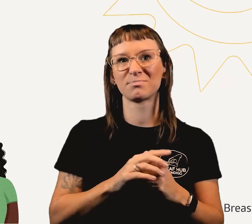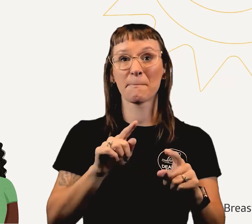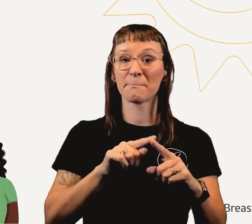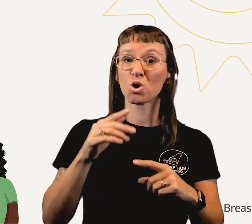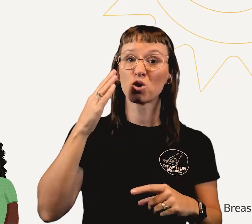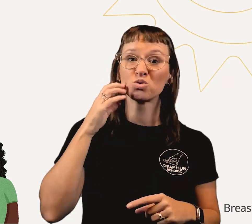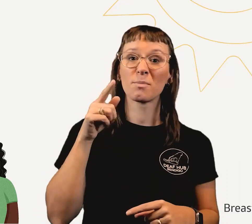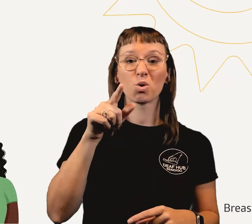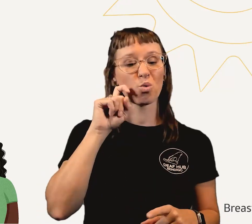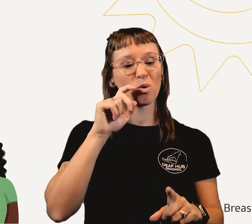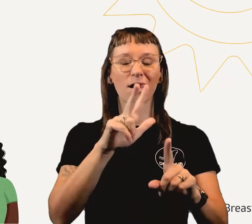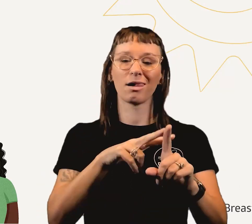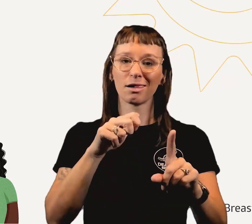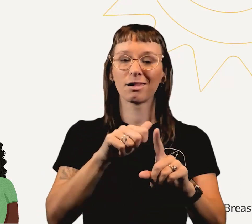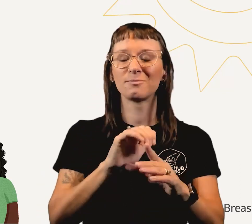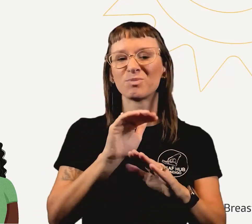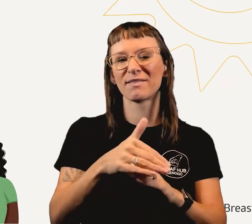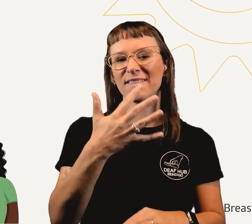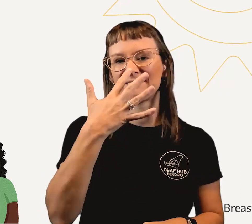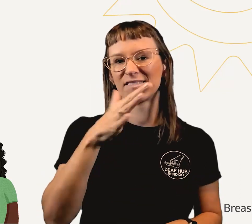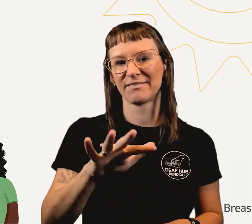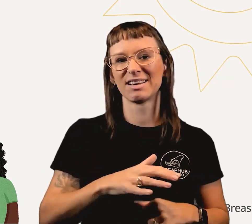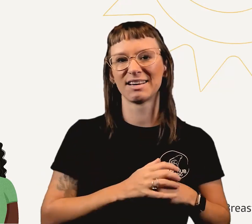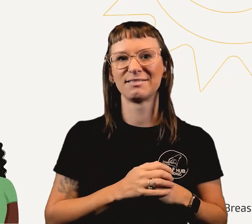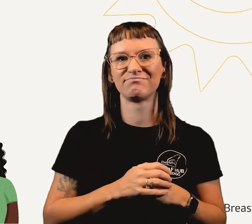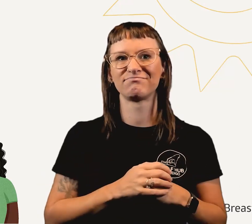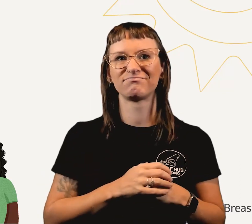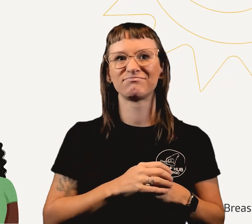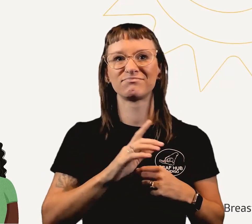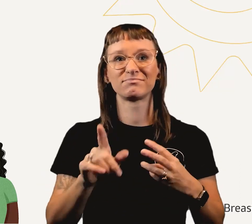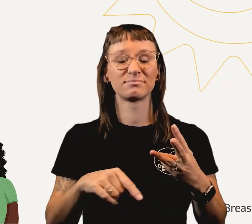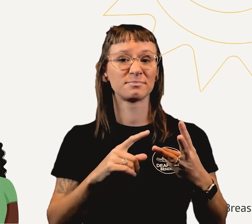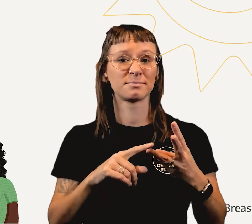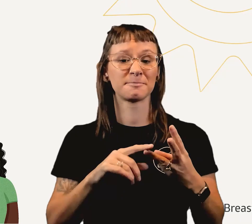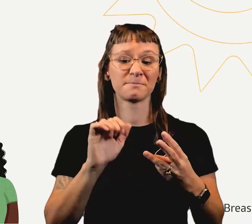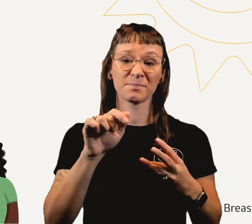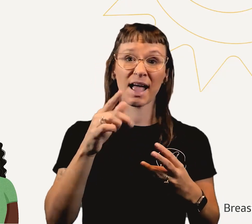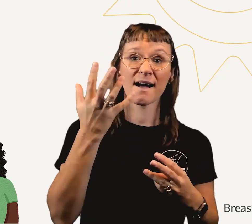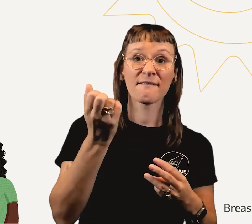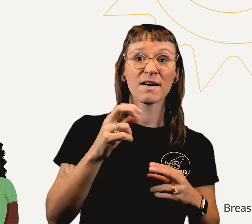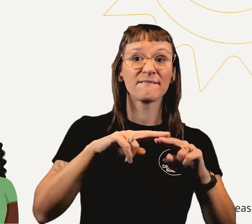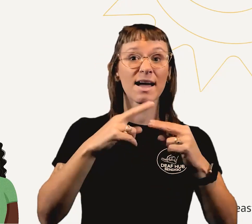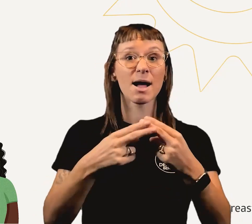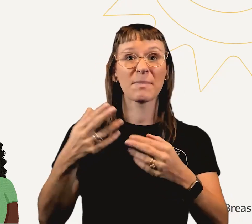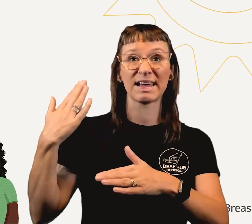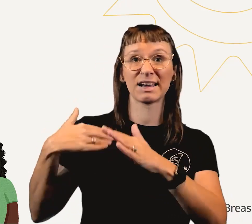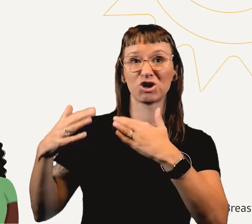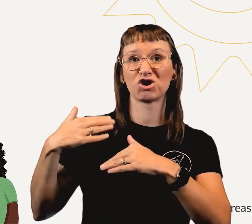with the vast majority of women diagnosed being over the age of 50. 3- Family history, as a